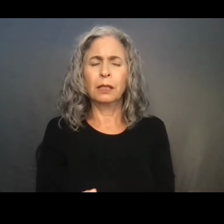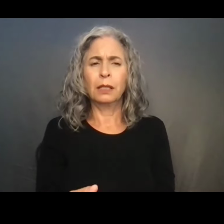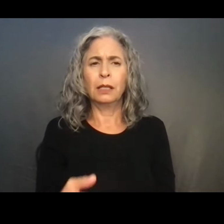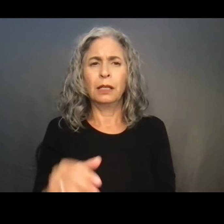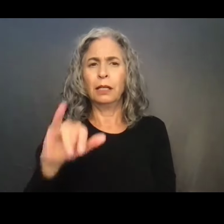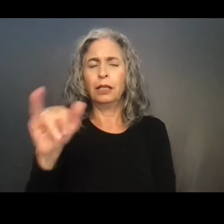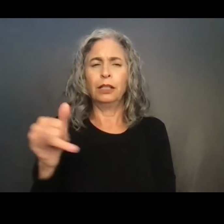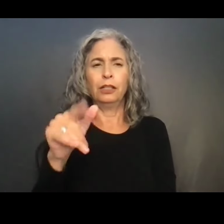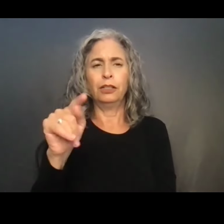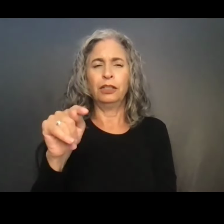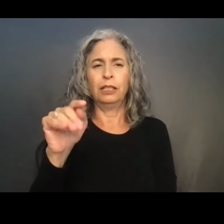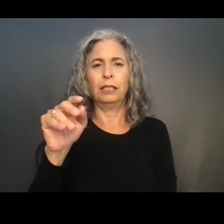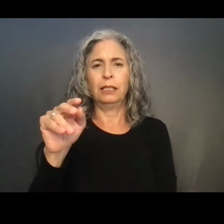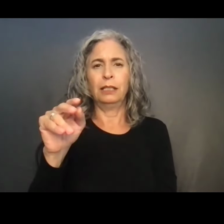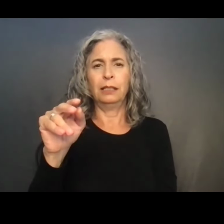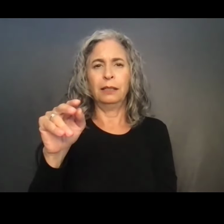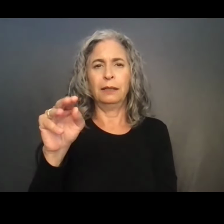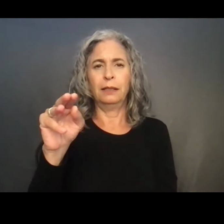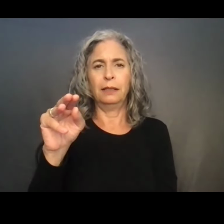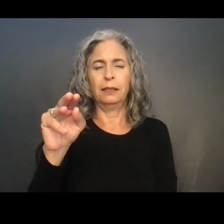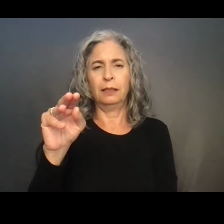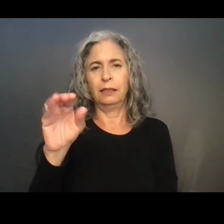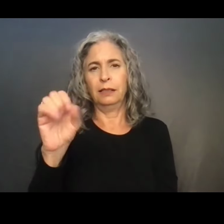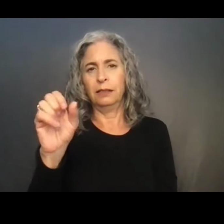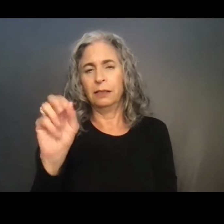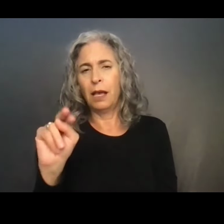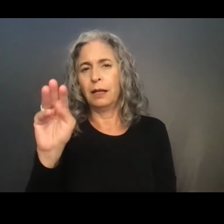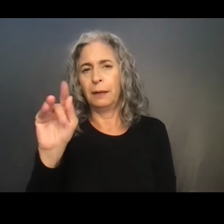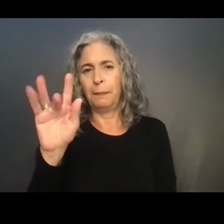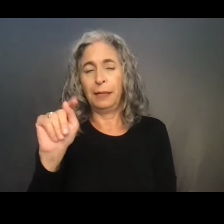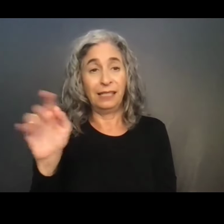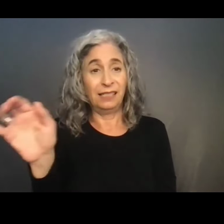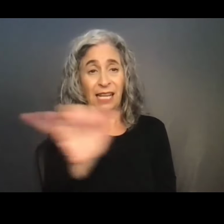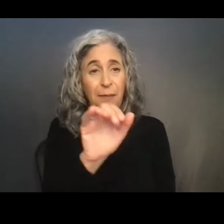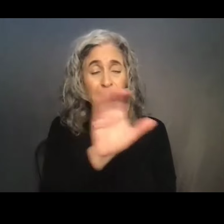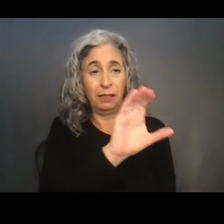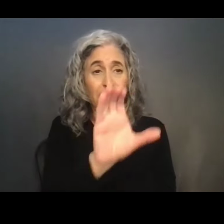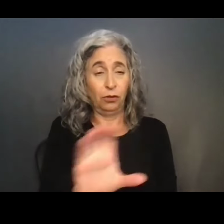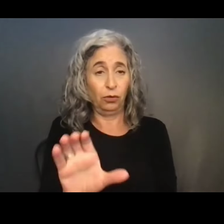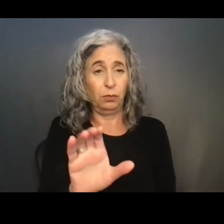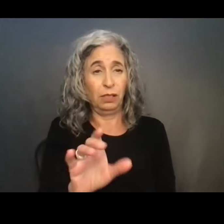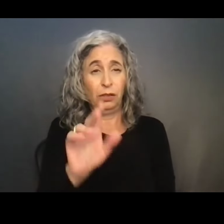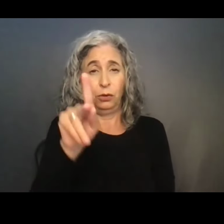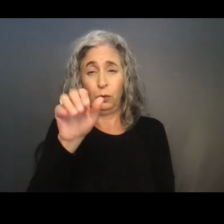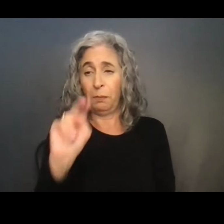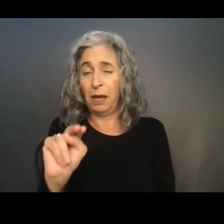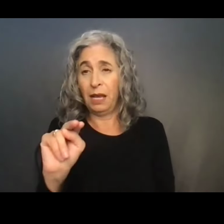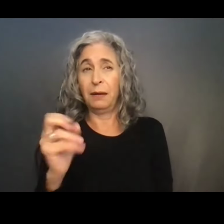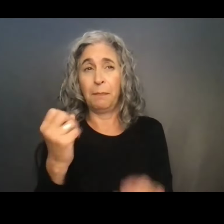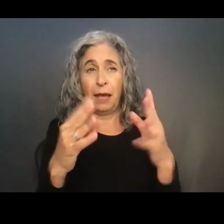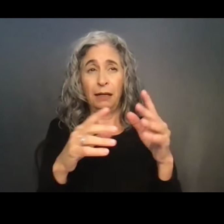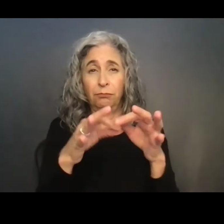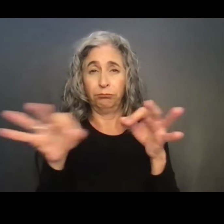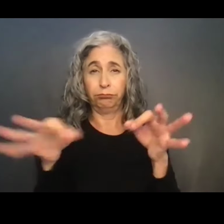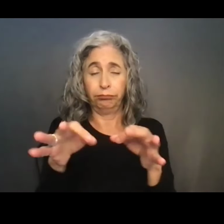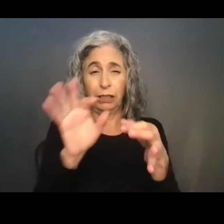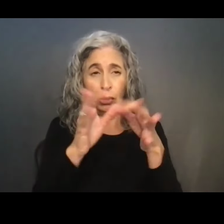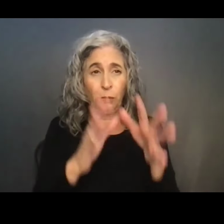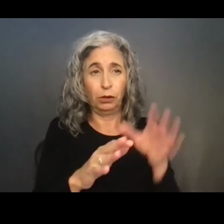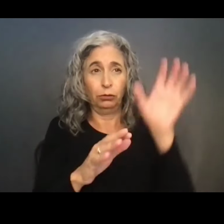as accessible as Zoom in terms of pinning several sign language interpreters showing them in a